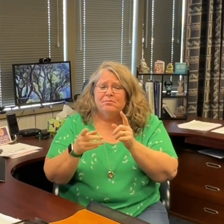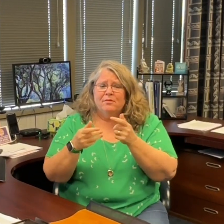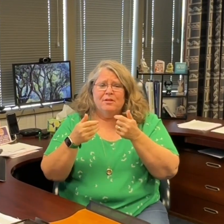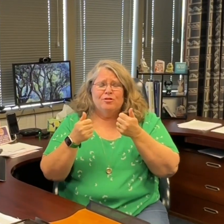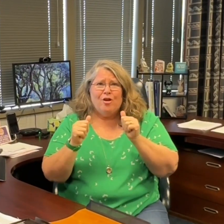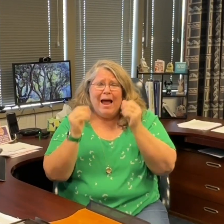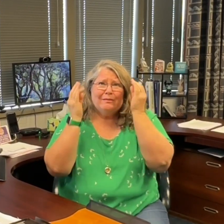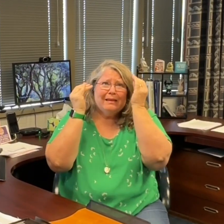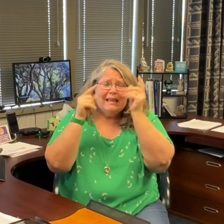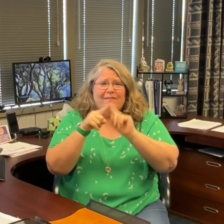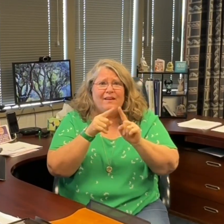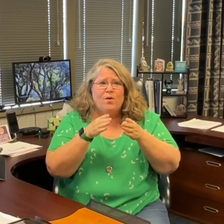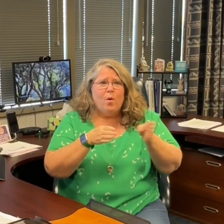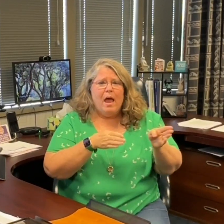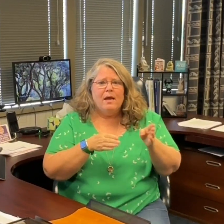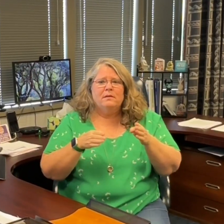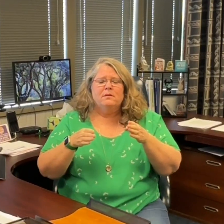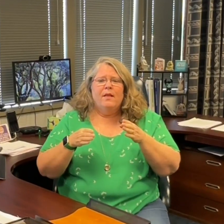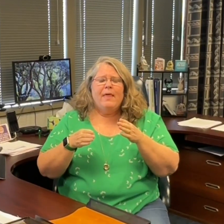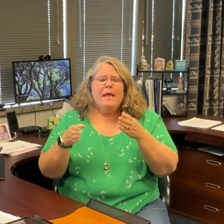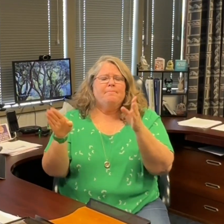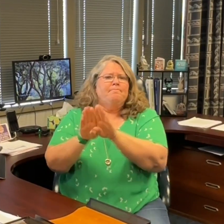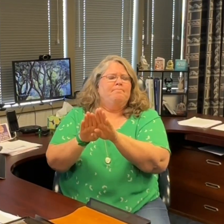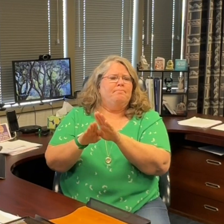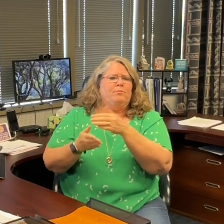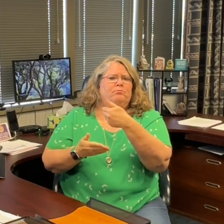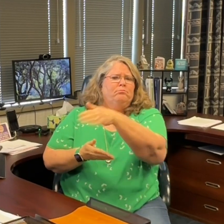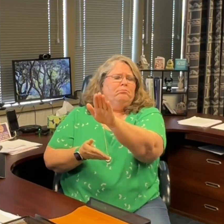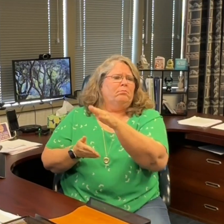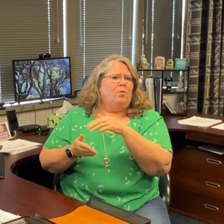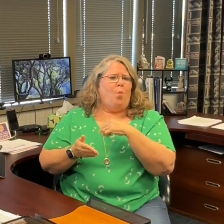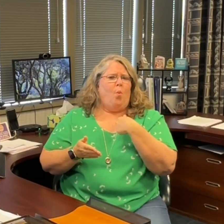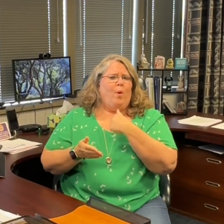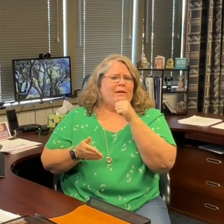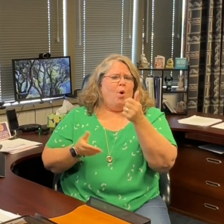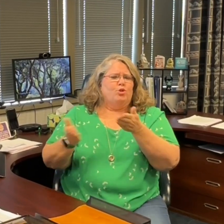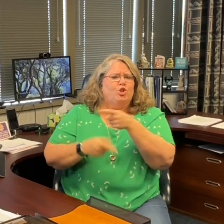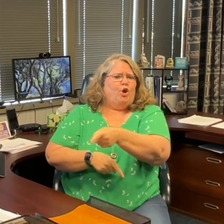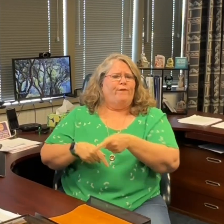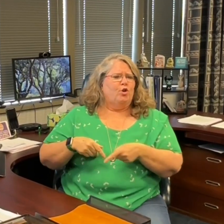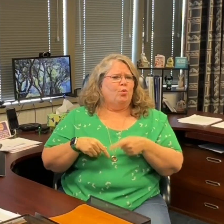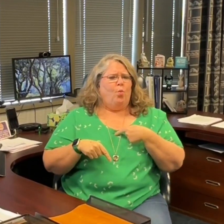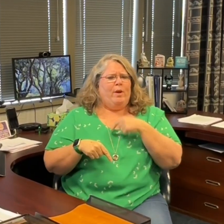the challenge up there trying tring something try considering different ways they instead shut down